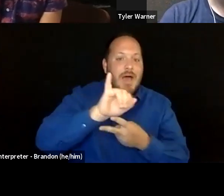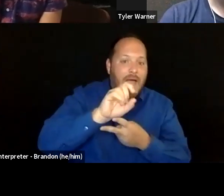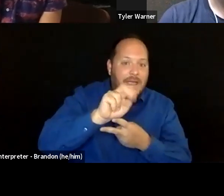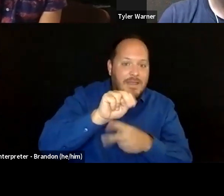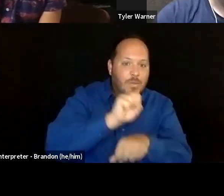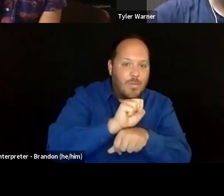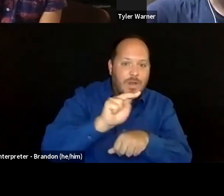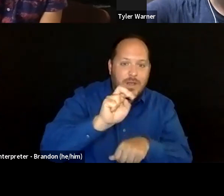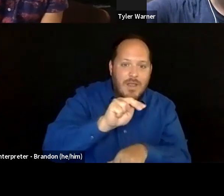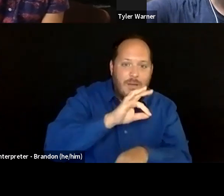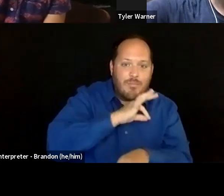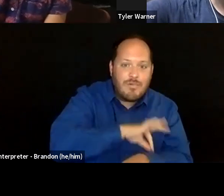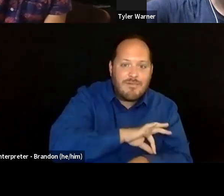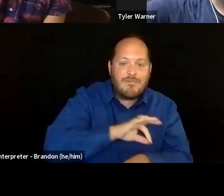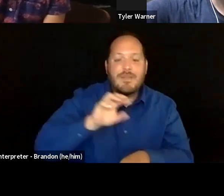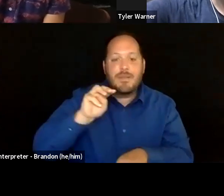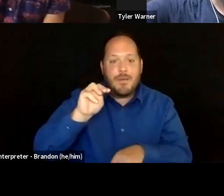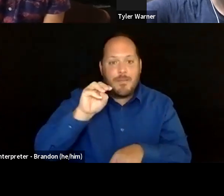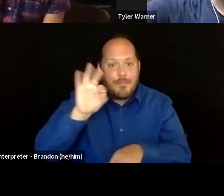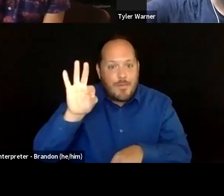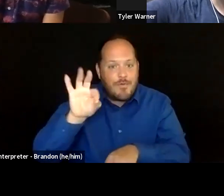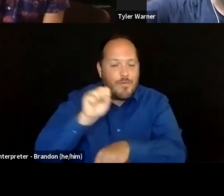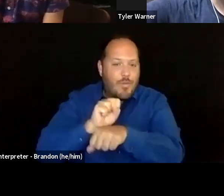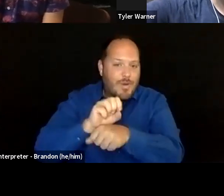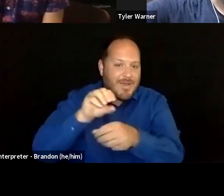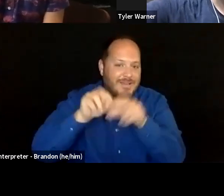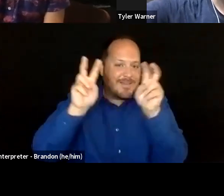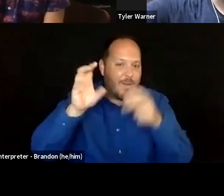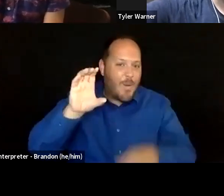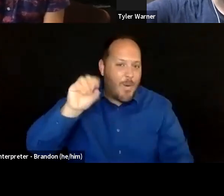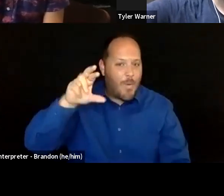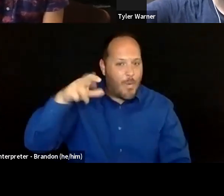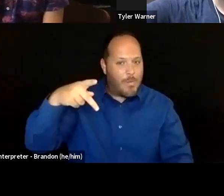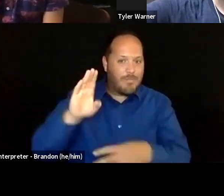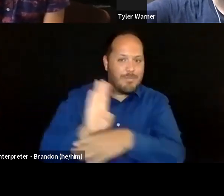So for me, I've actually -- whatever movement